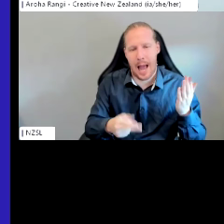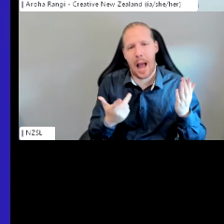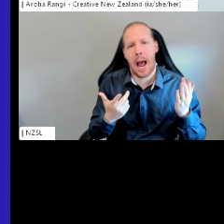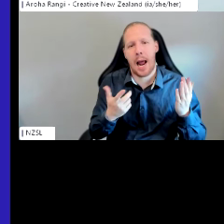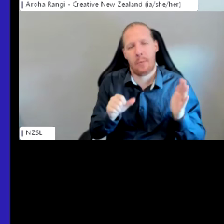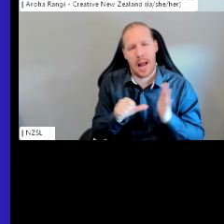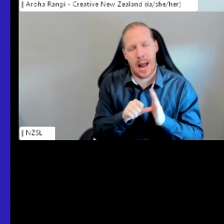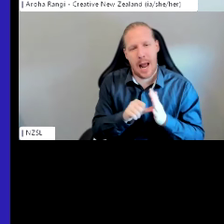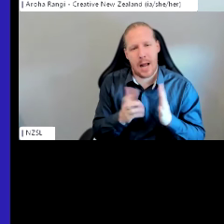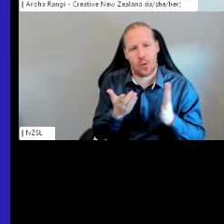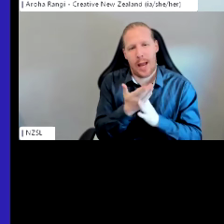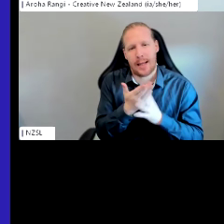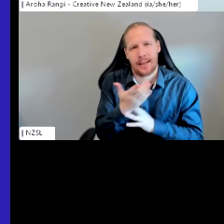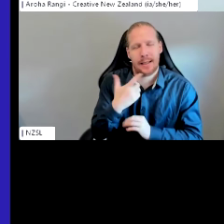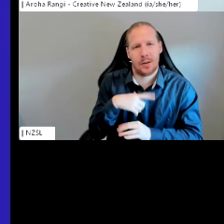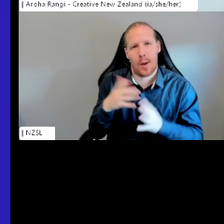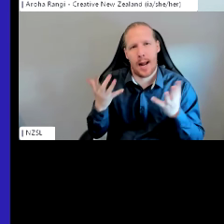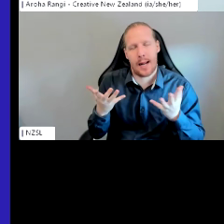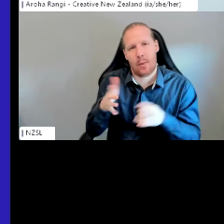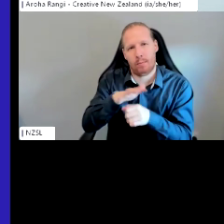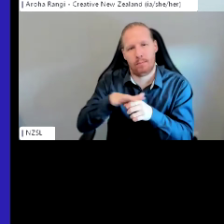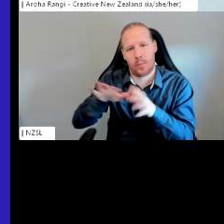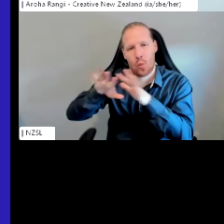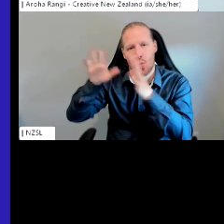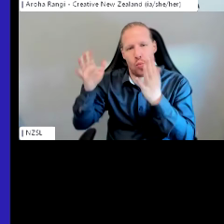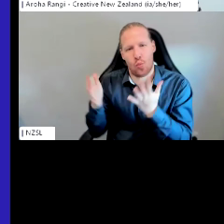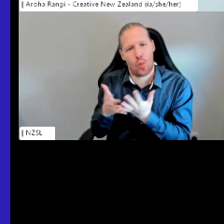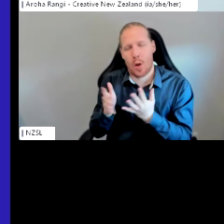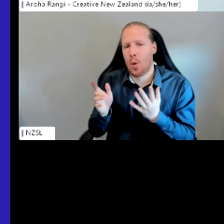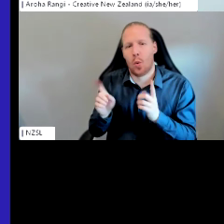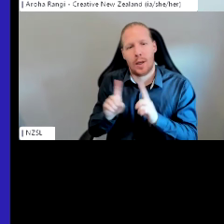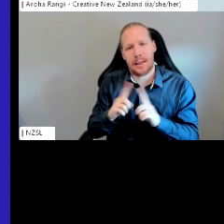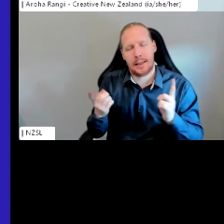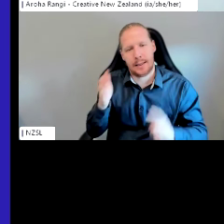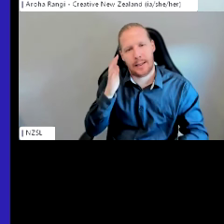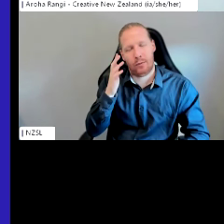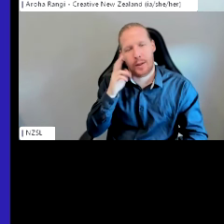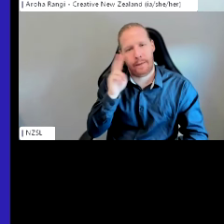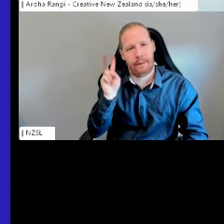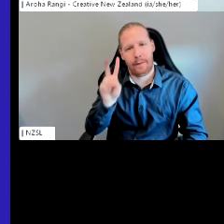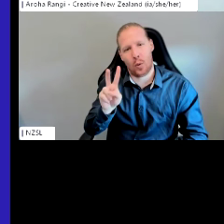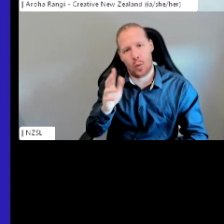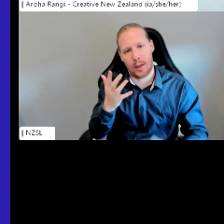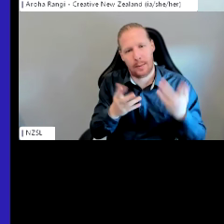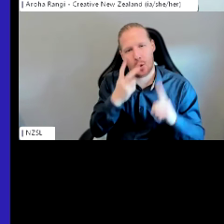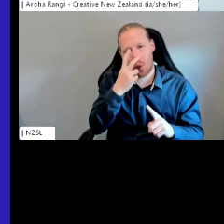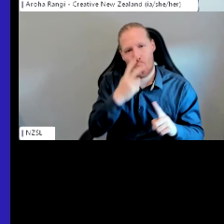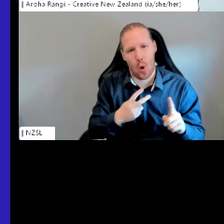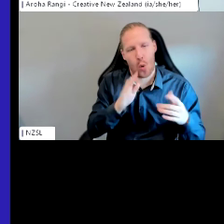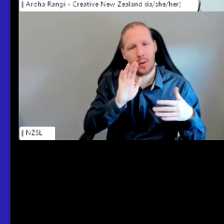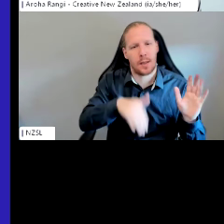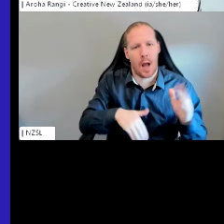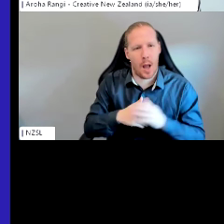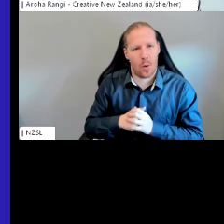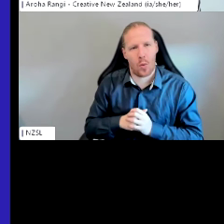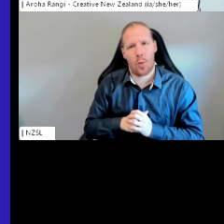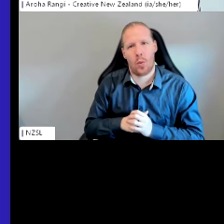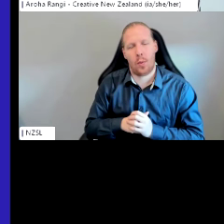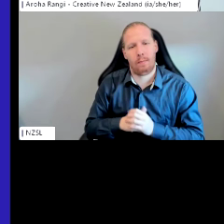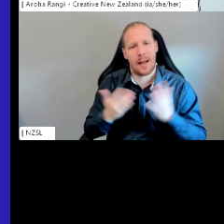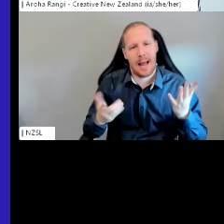organizations do this well and genuinely reach new audiences with older forms? Oh, wow. Okay. Um,